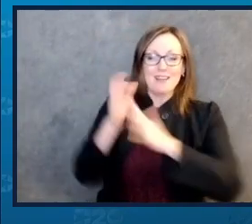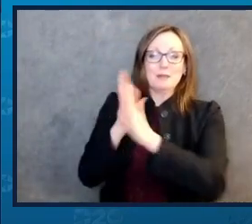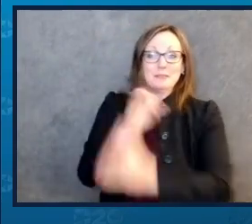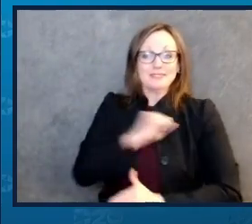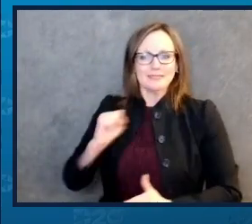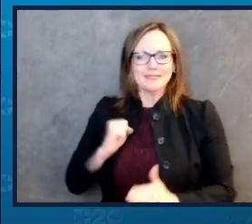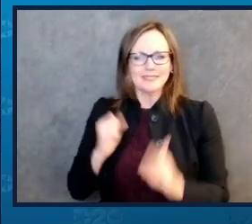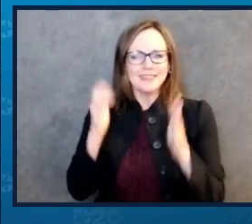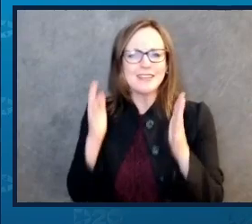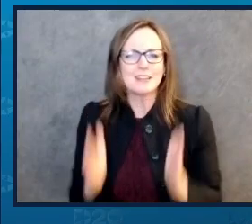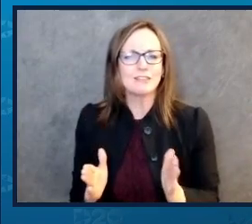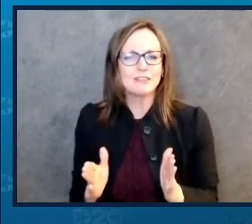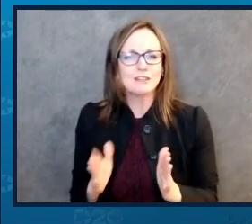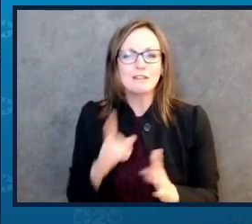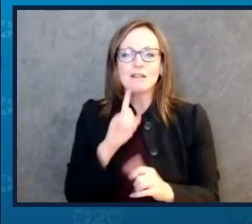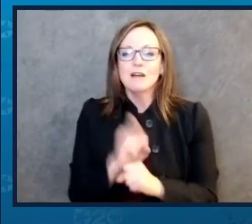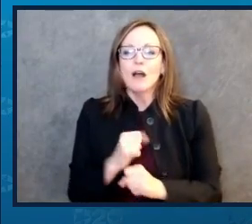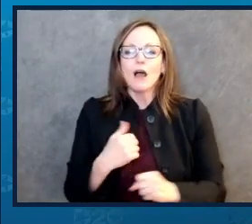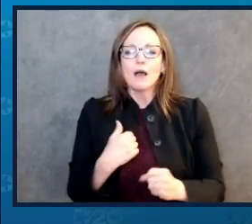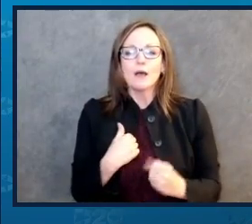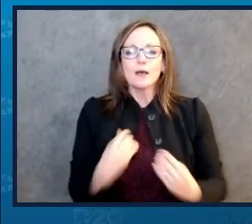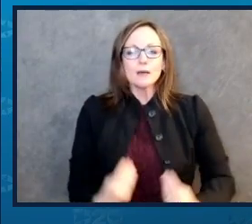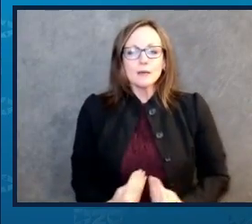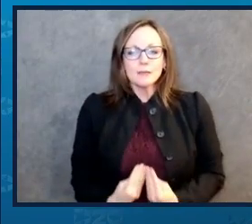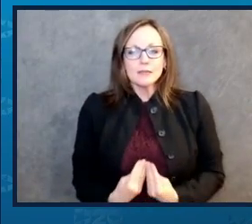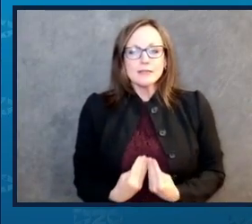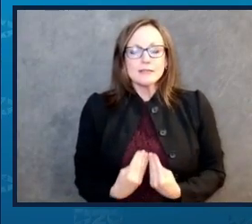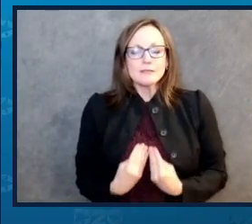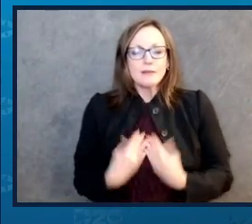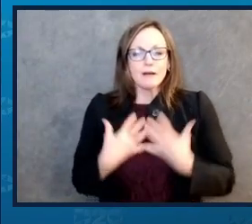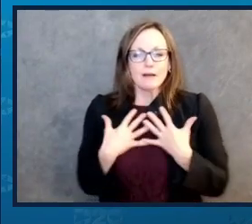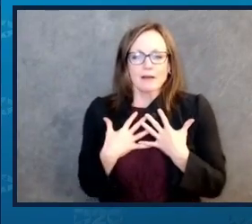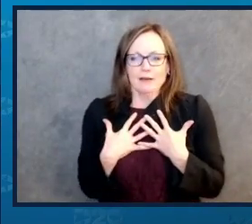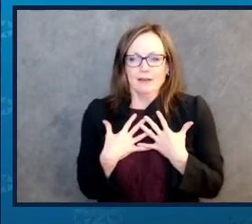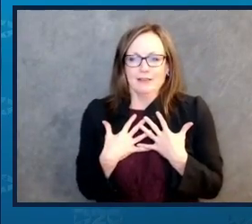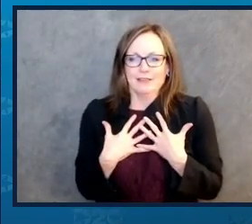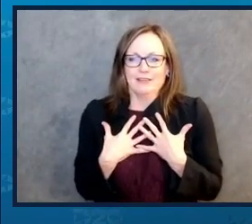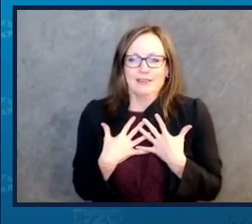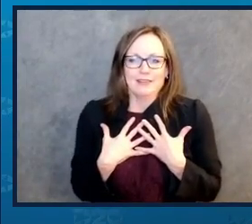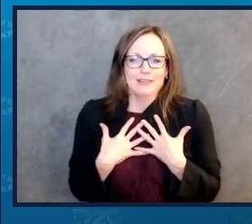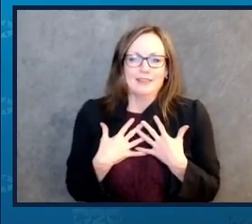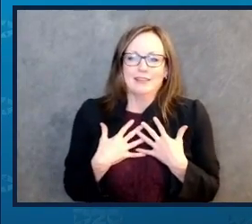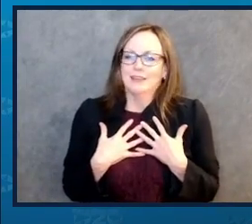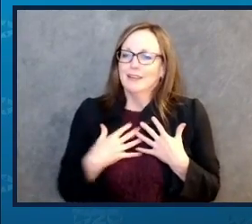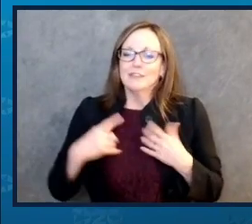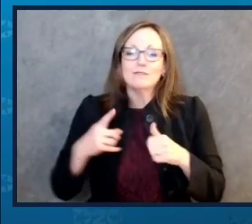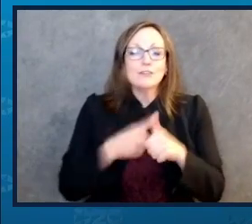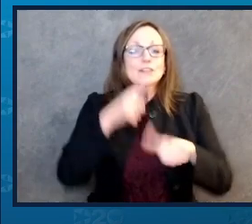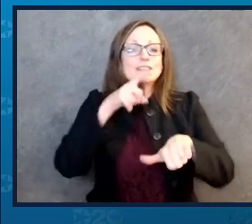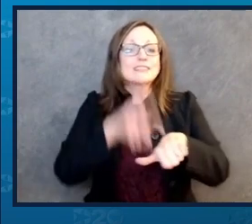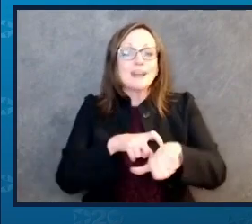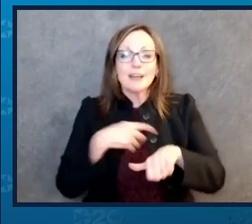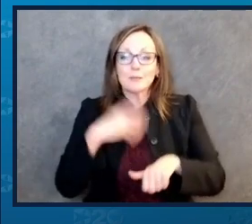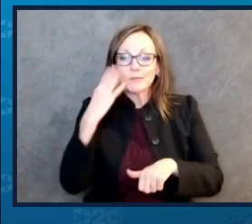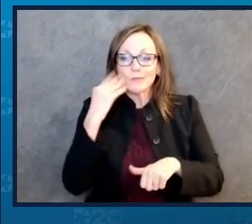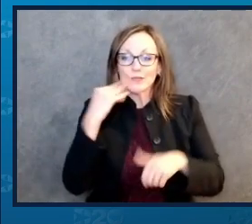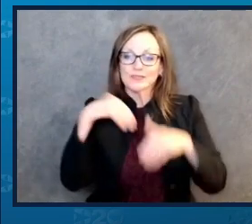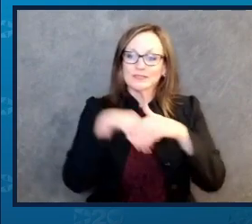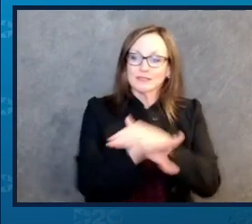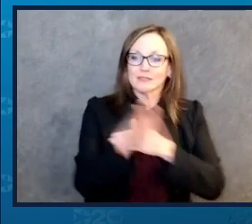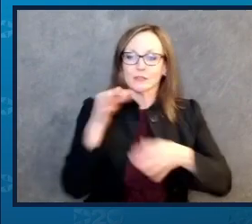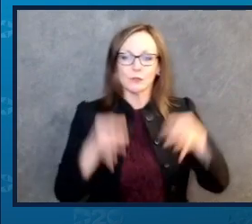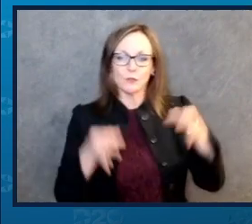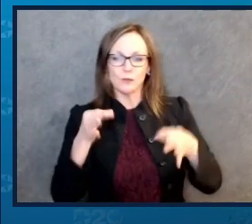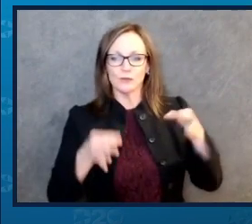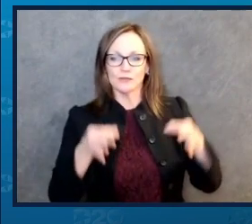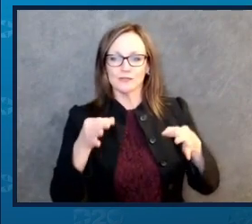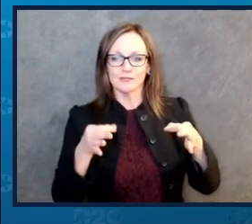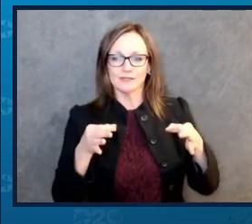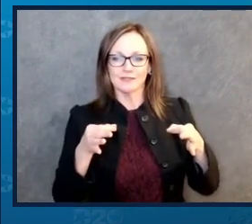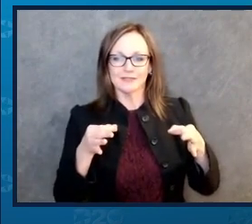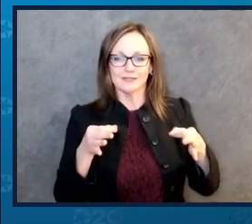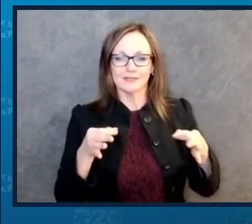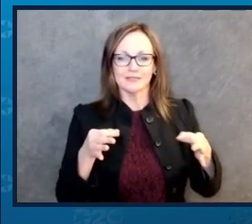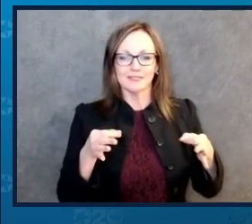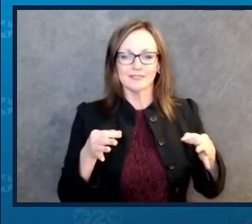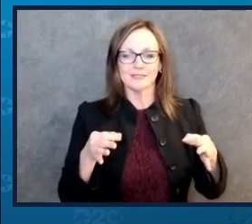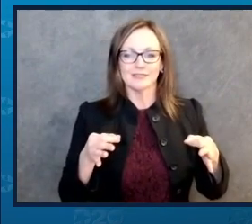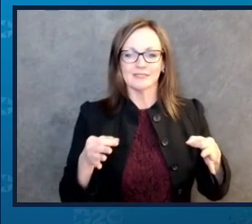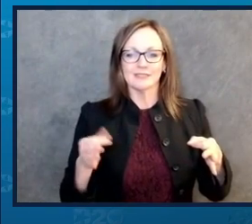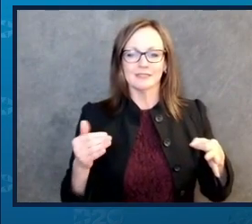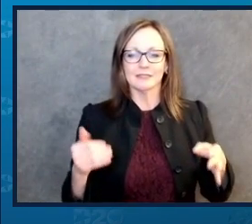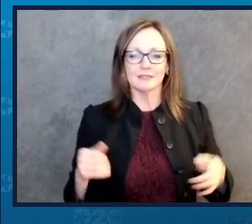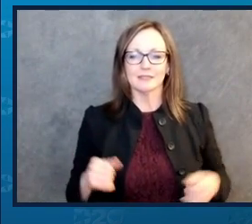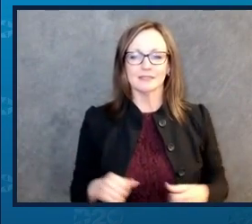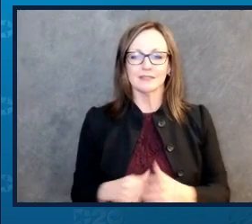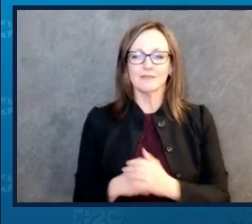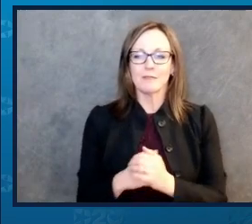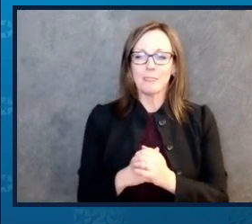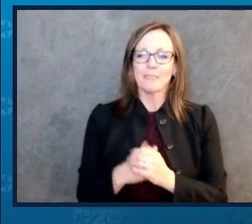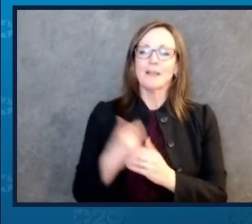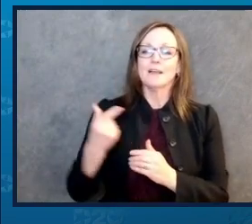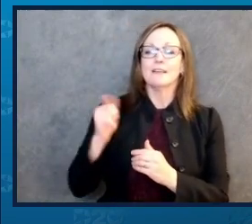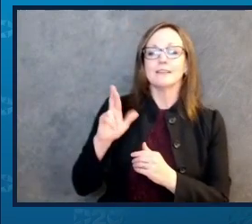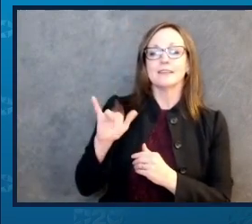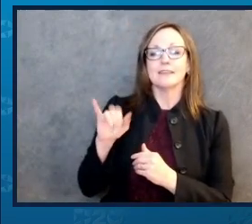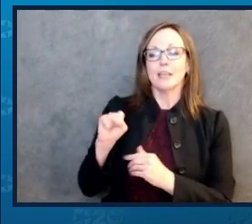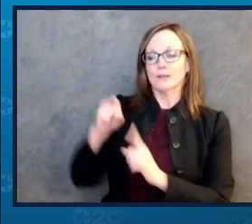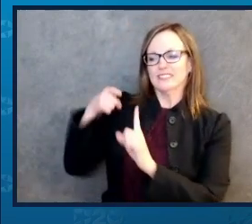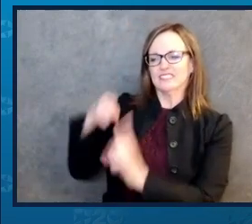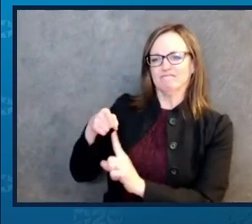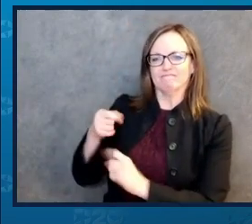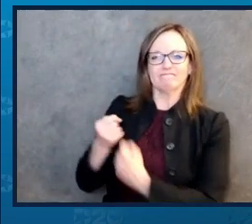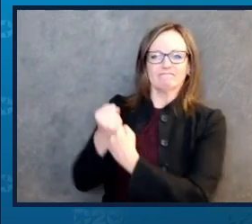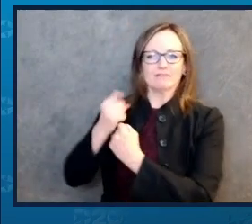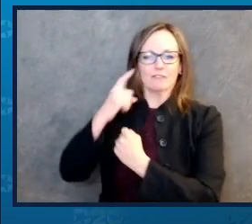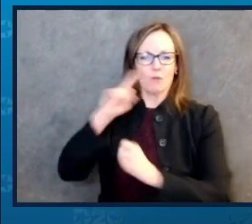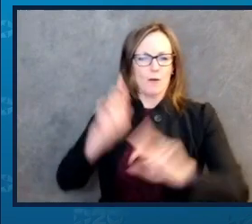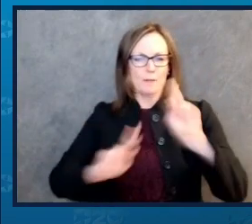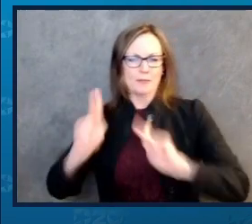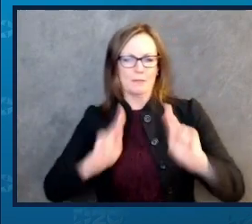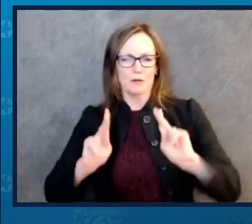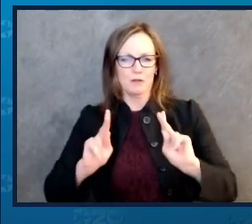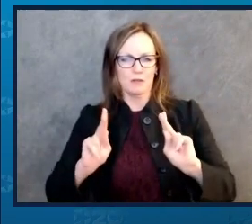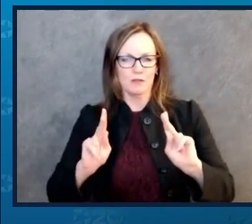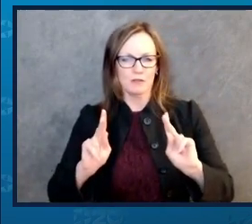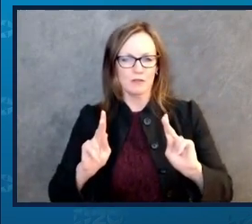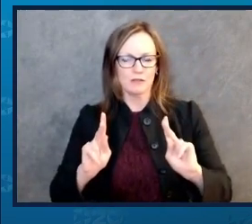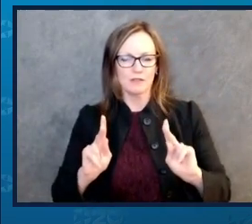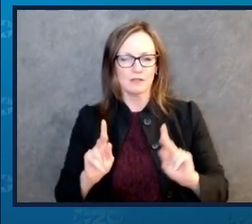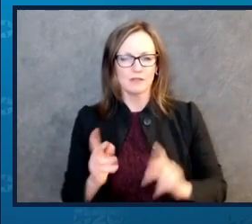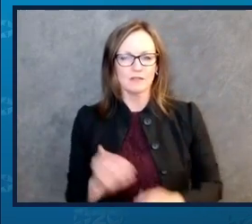WORLDS I SPOKE FROM THE FIRST